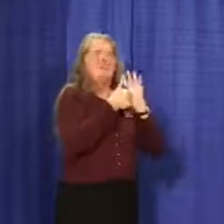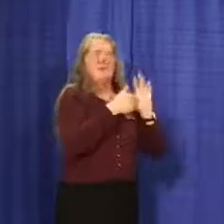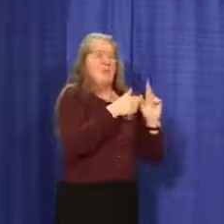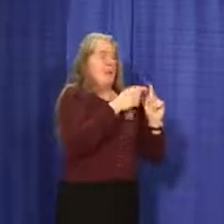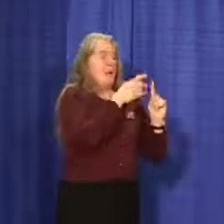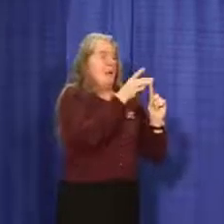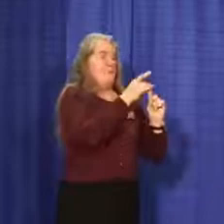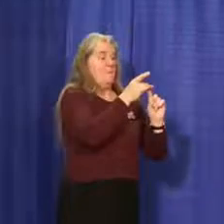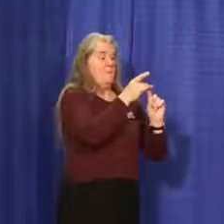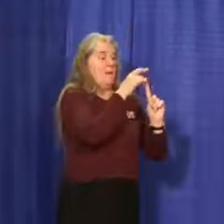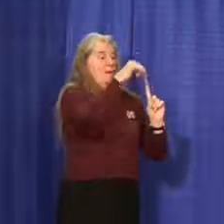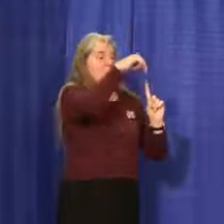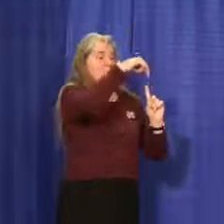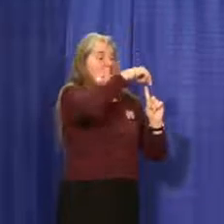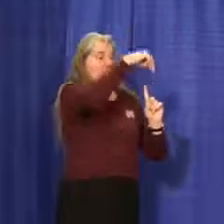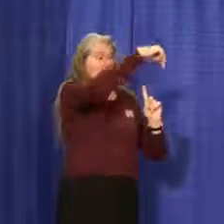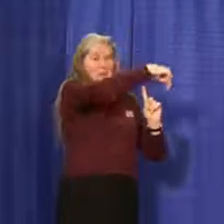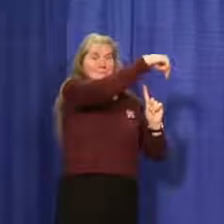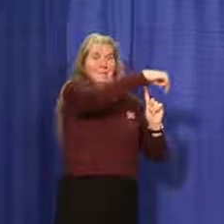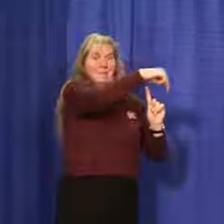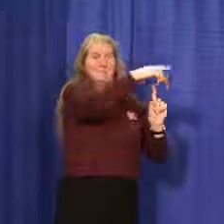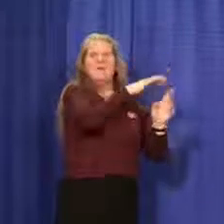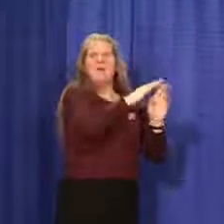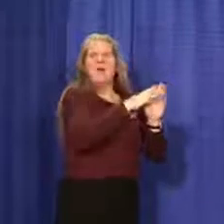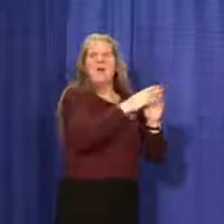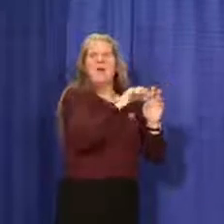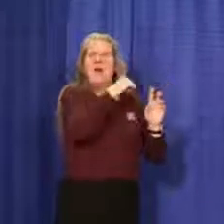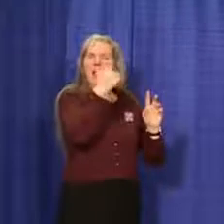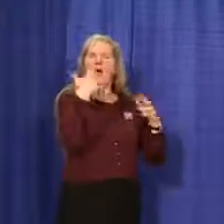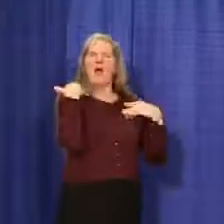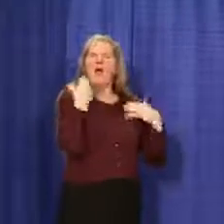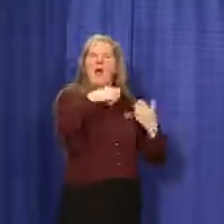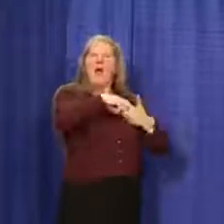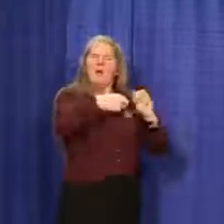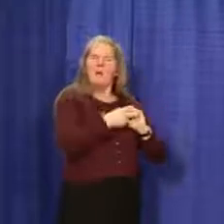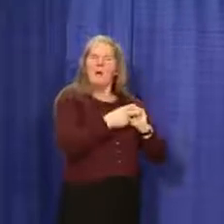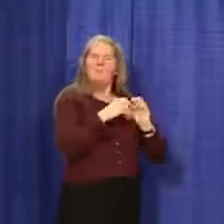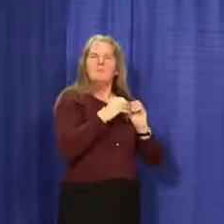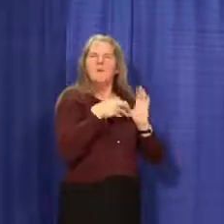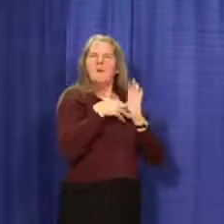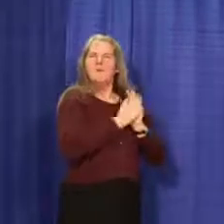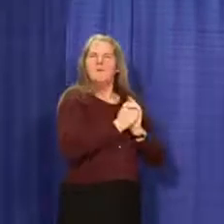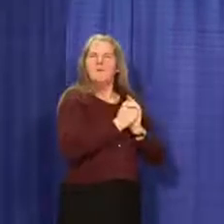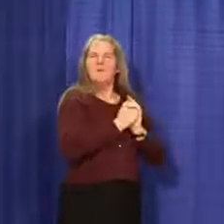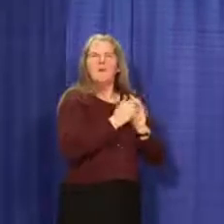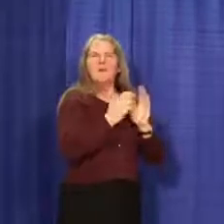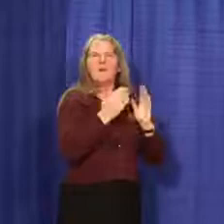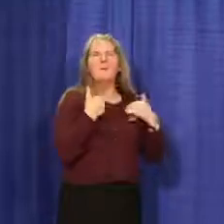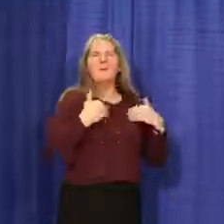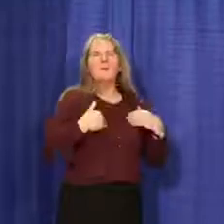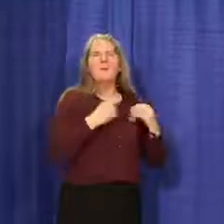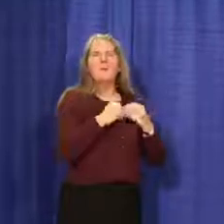conditions, and setting specific